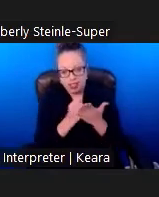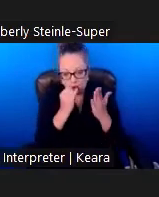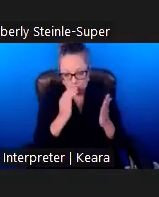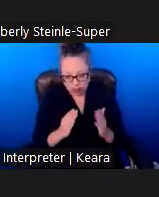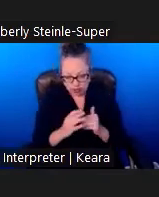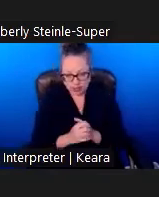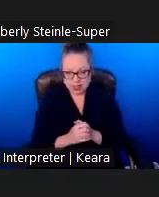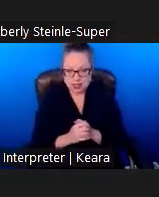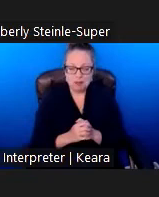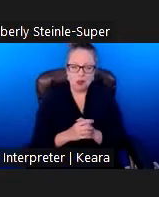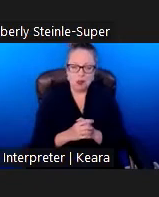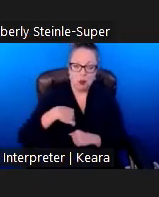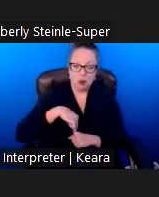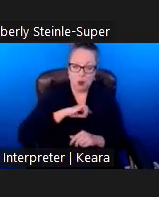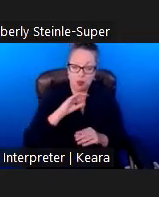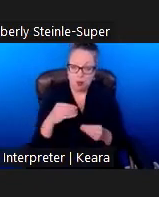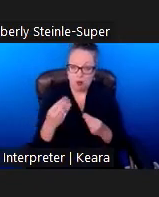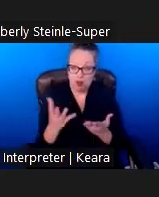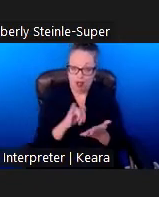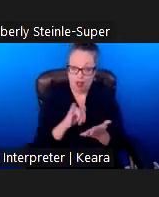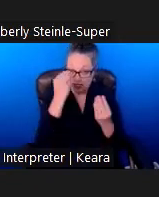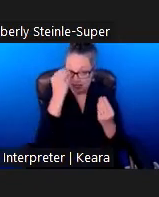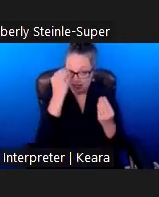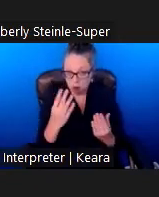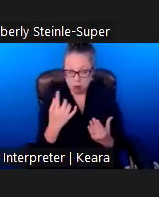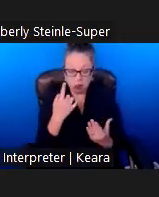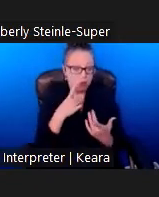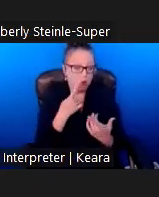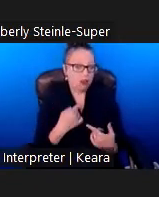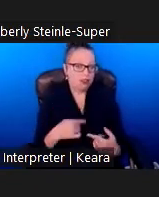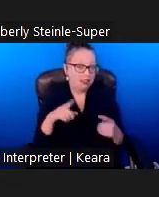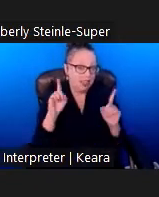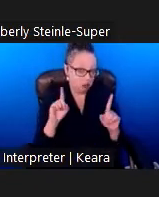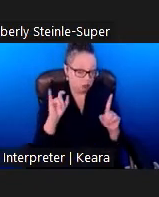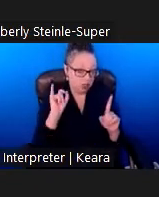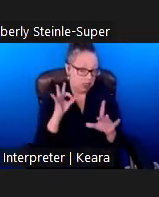to the State Arts Council for announcements should you receive a Fellowship.